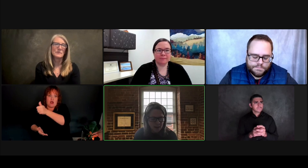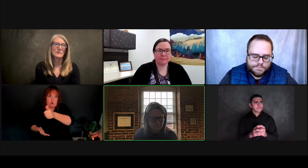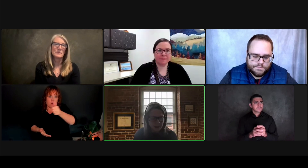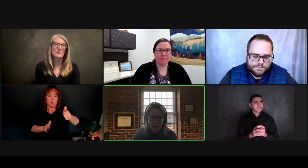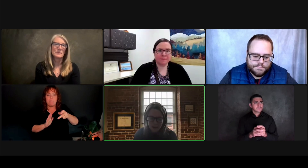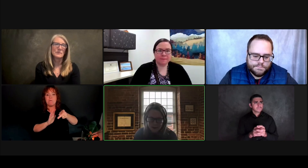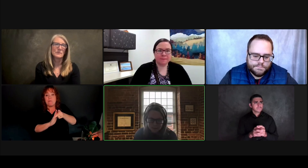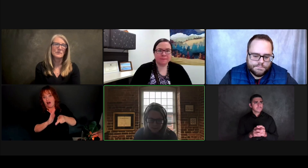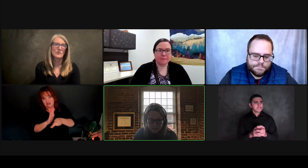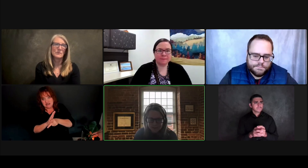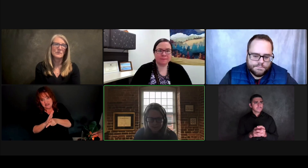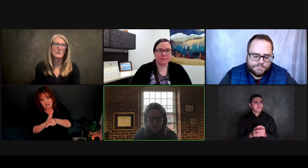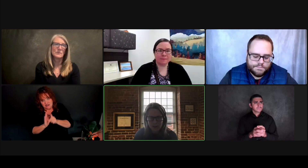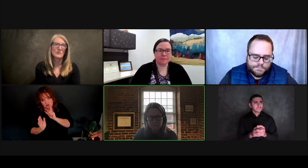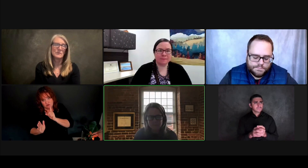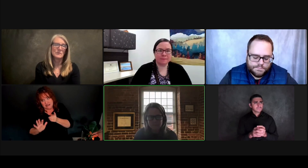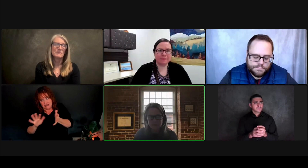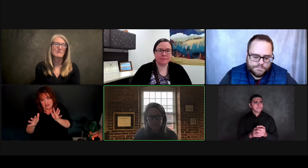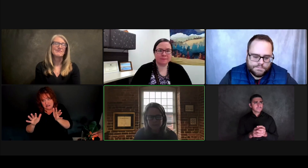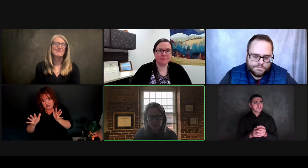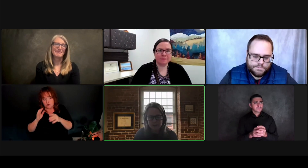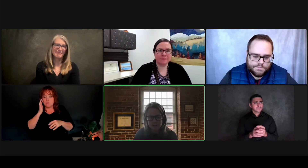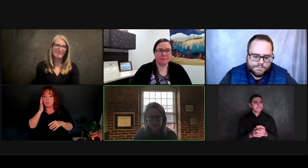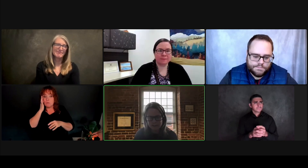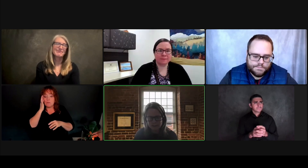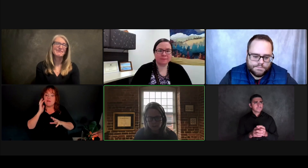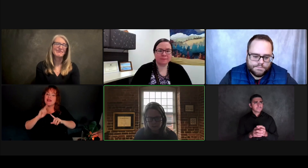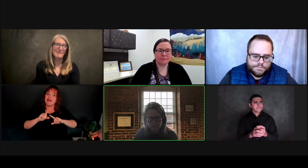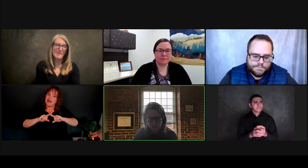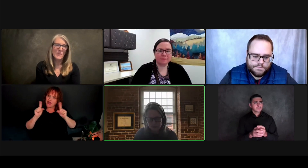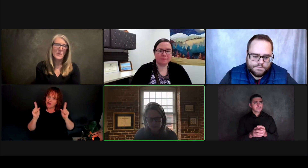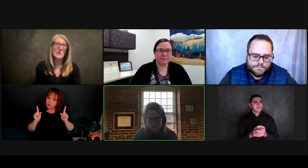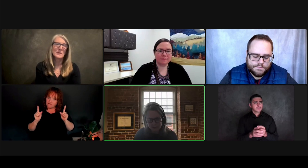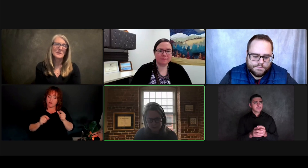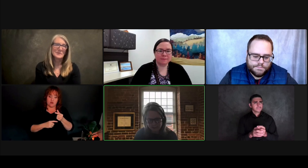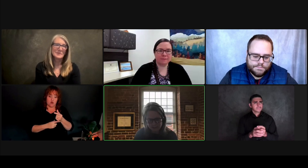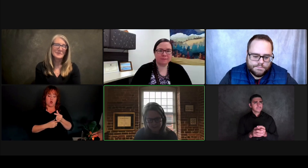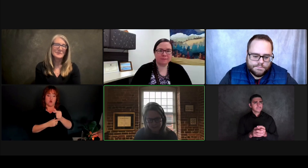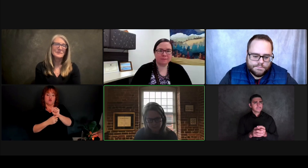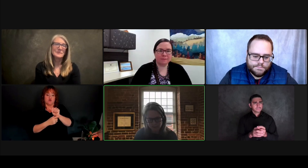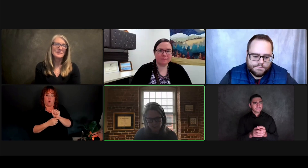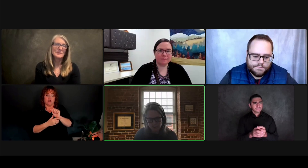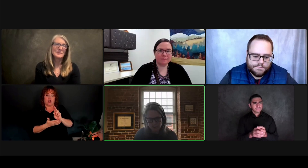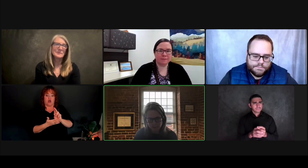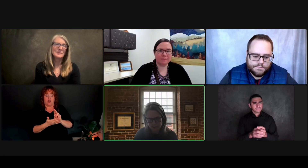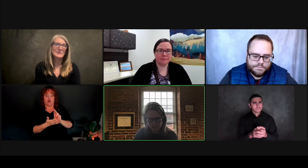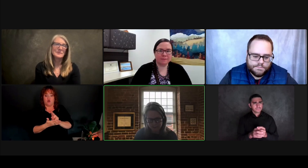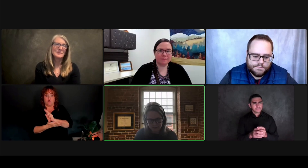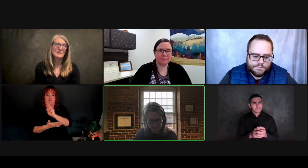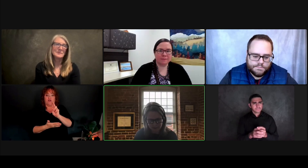However, the Georgia-- University System of Georgia years